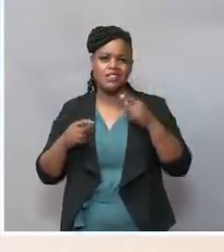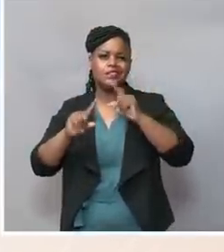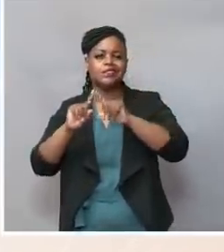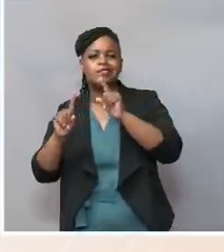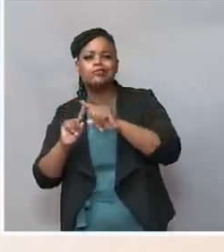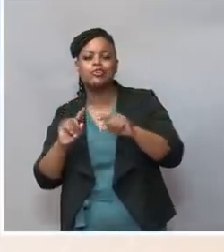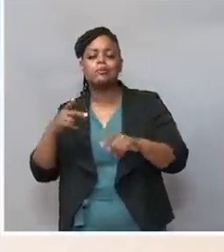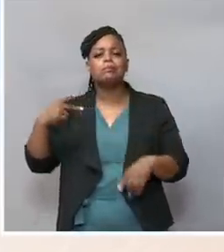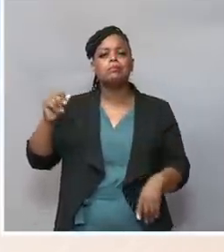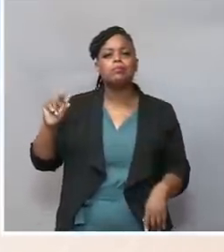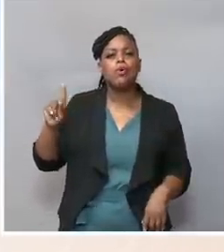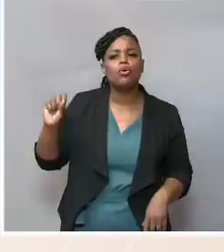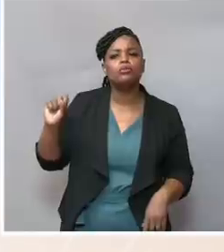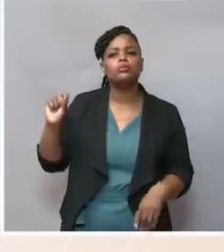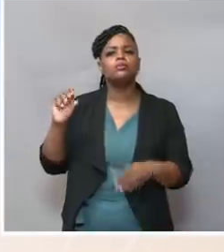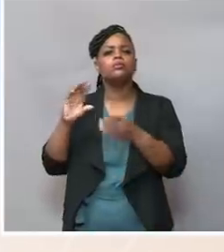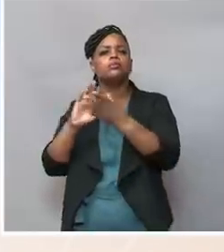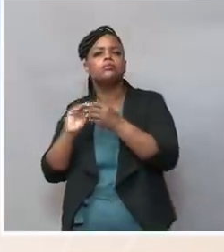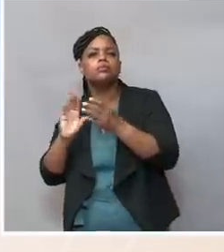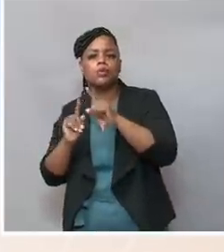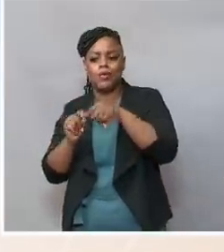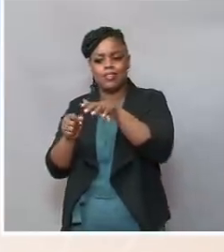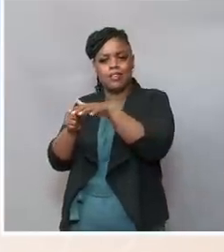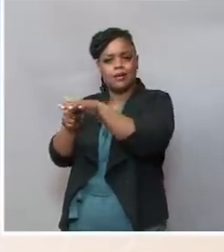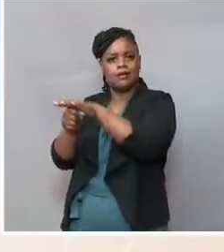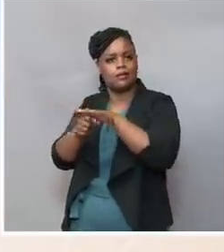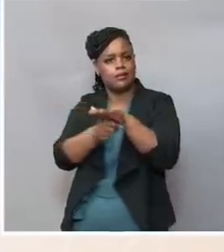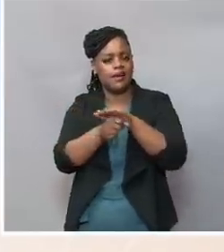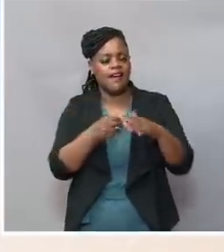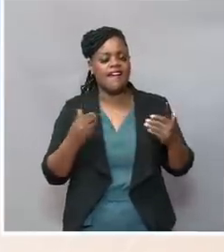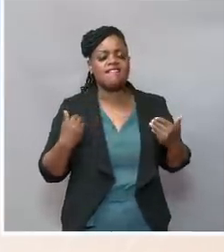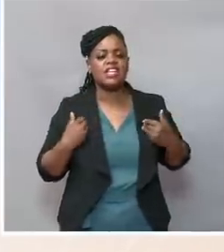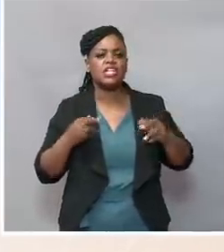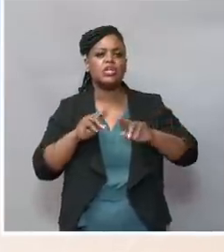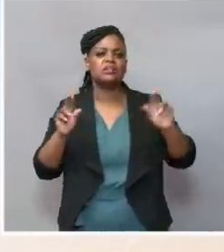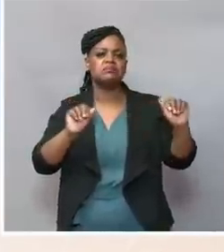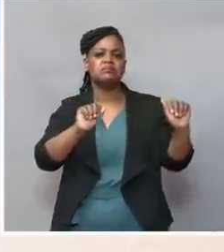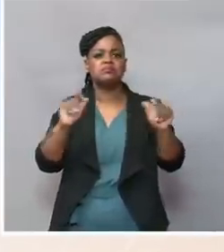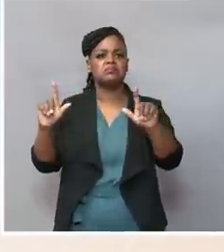in those local and regional stories that give life to us as a nation.